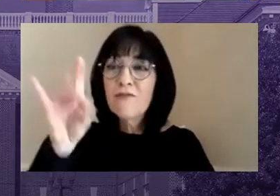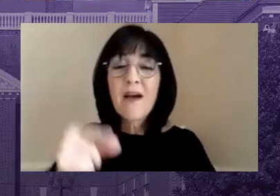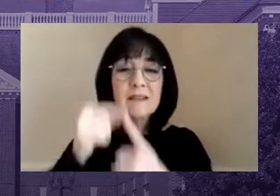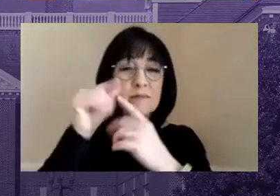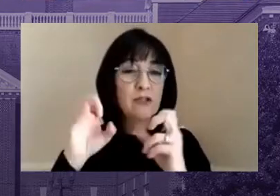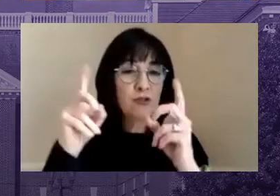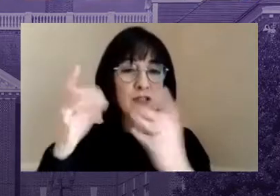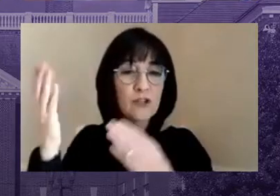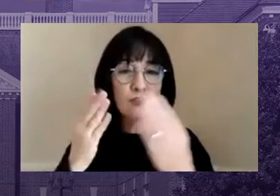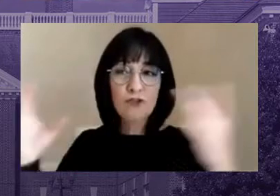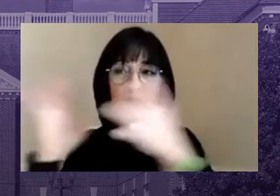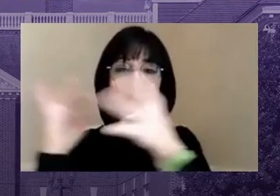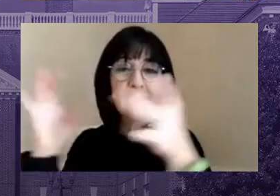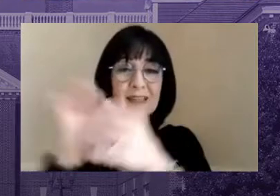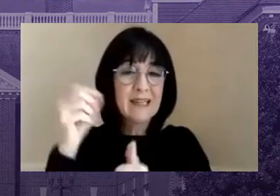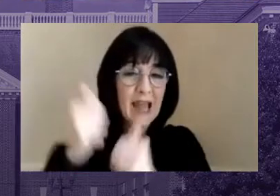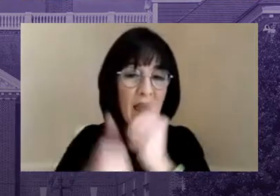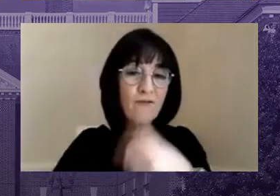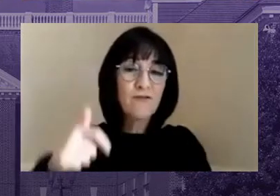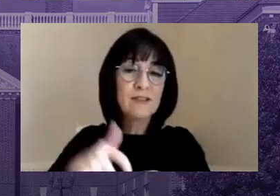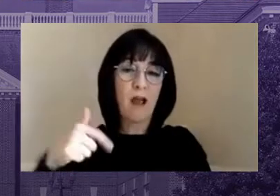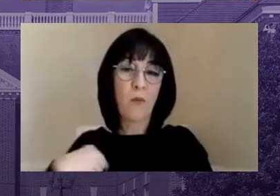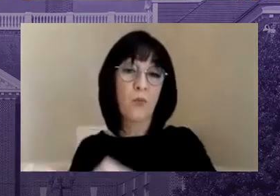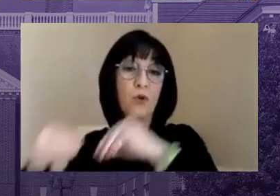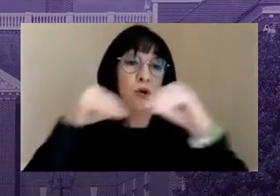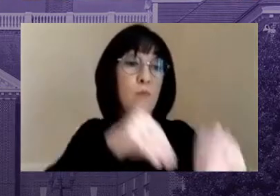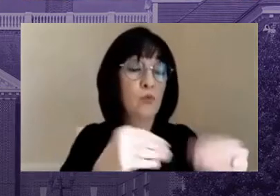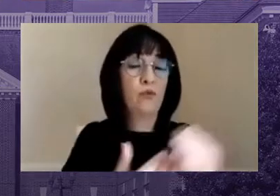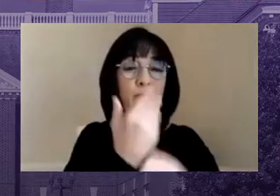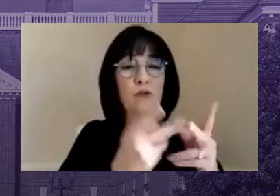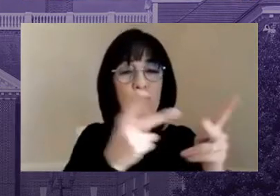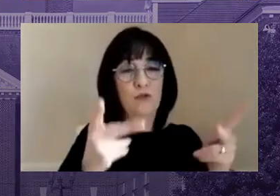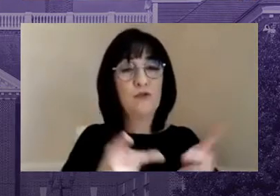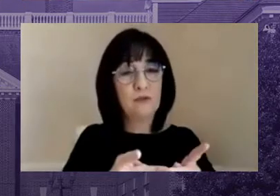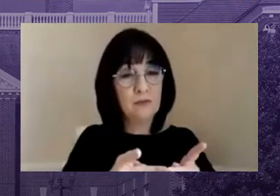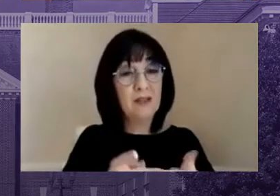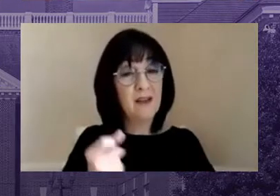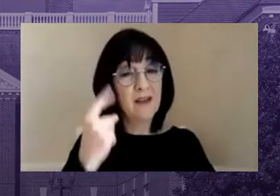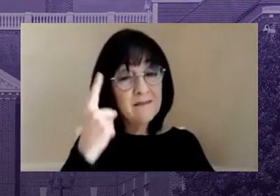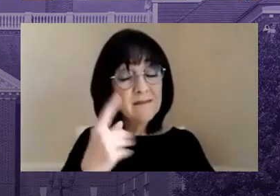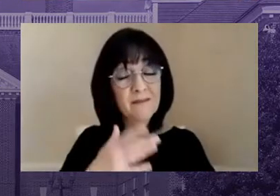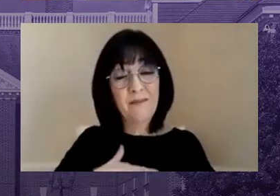every time we move. So our children have endured long separations from their parents and constantly